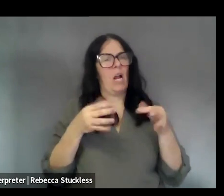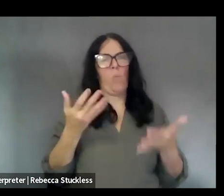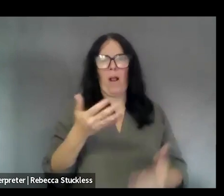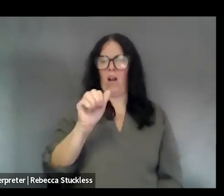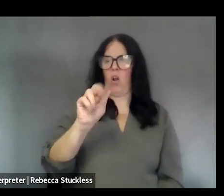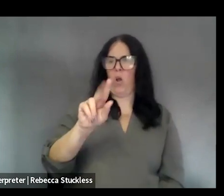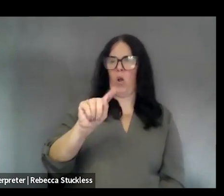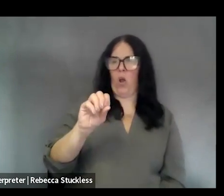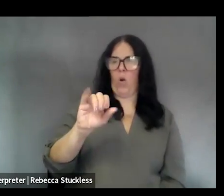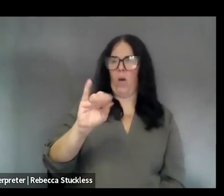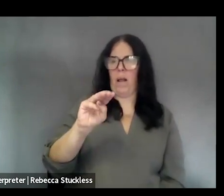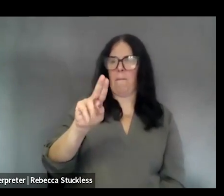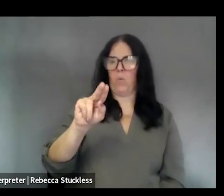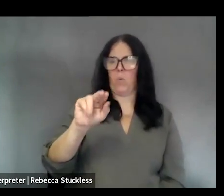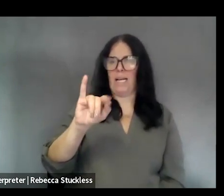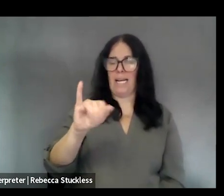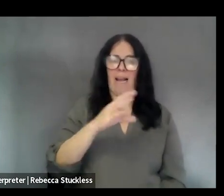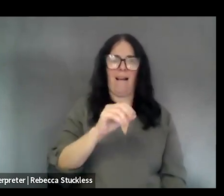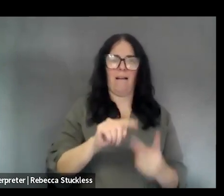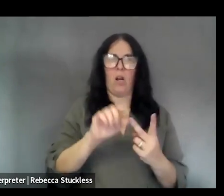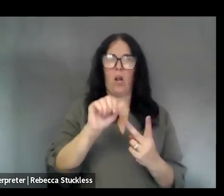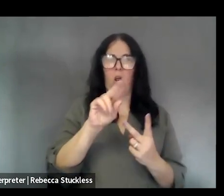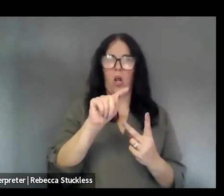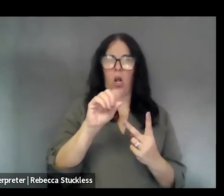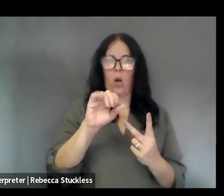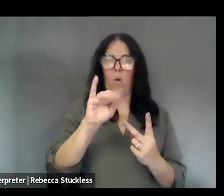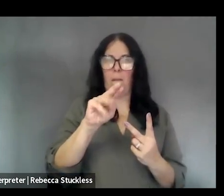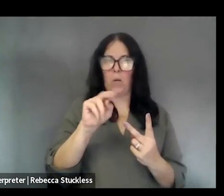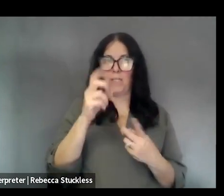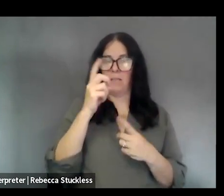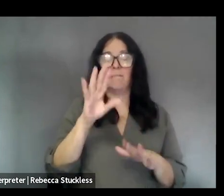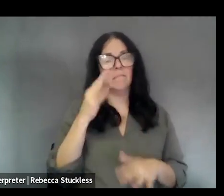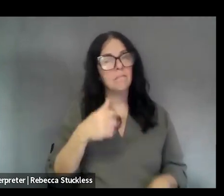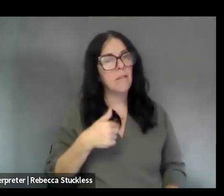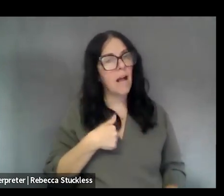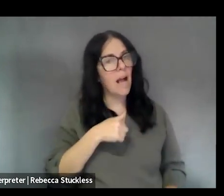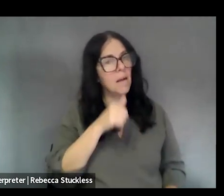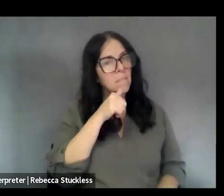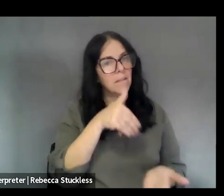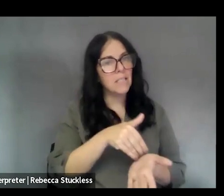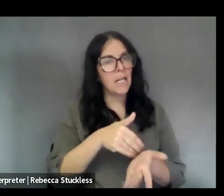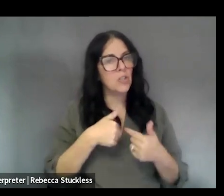What is an autoimmune disease? I should say, I'm not a medical professional,